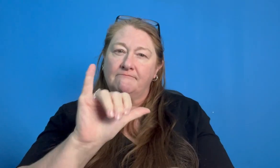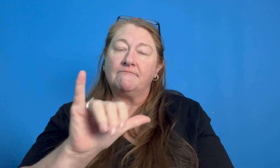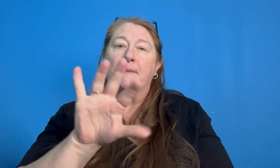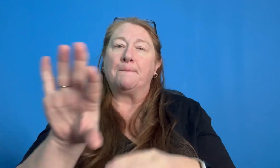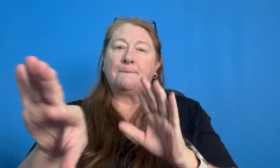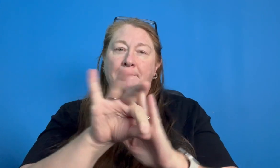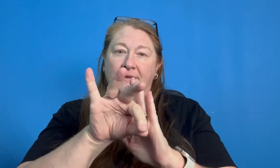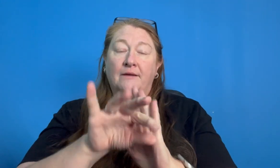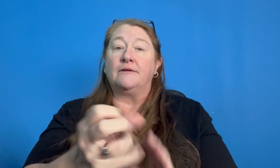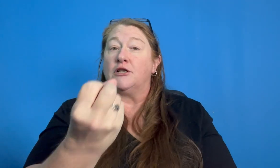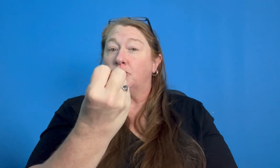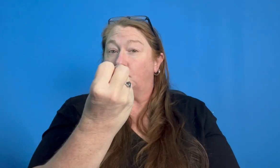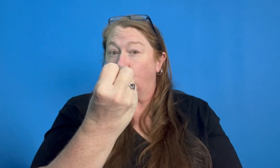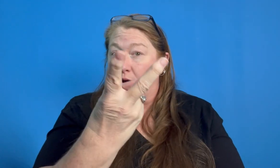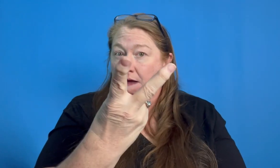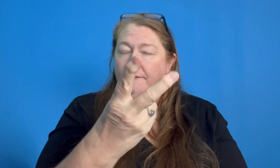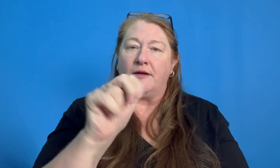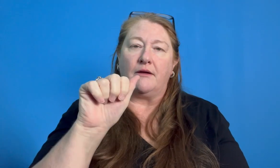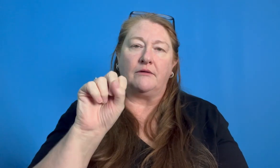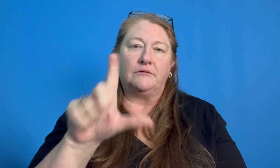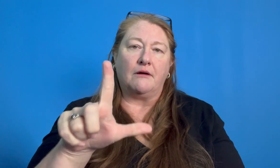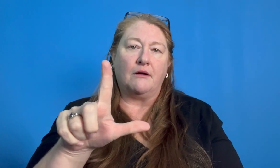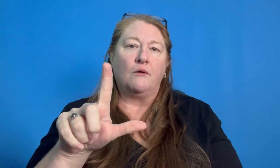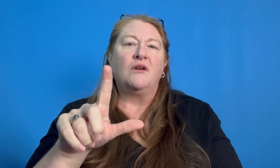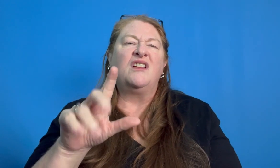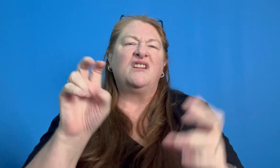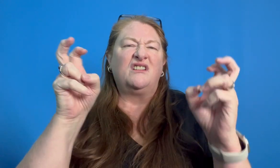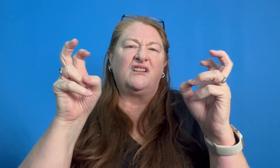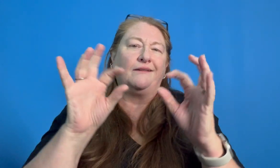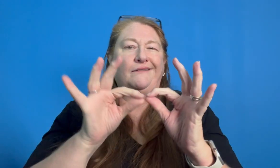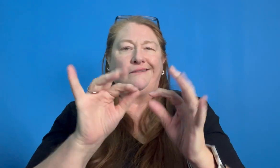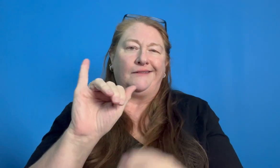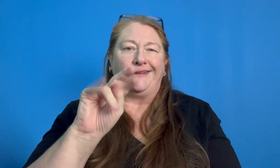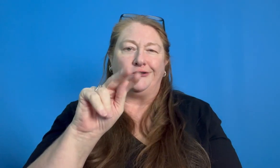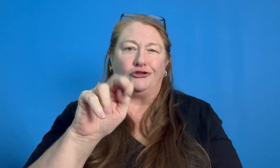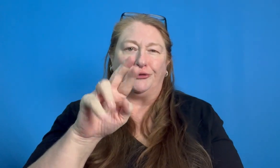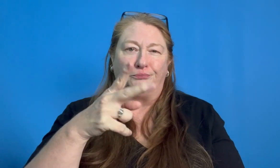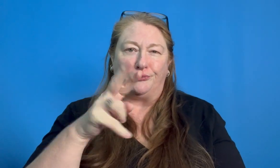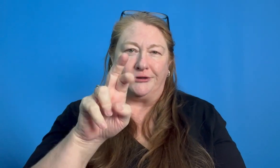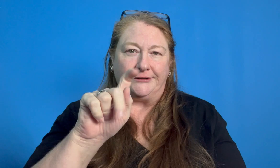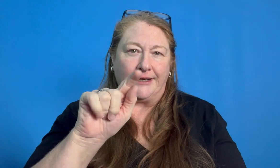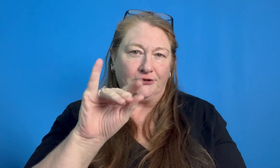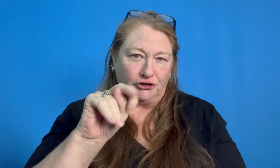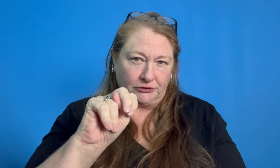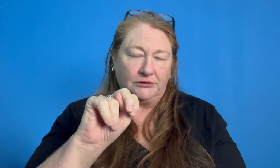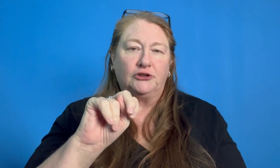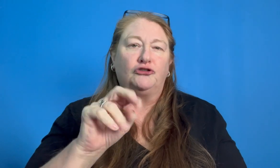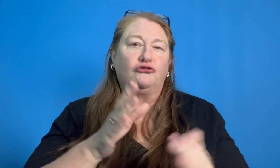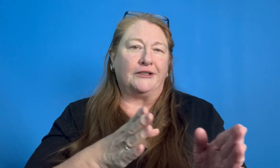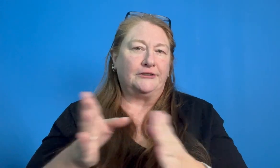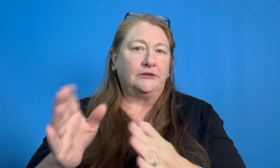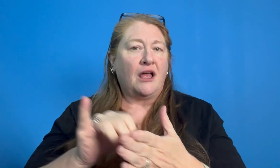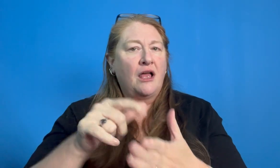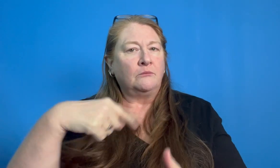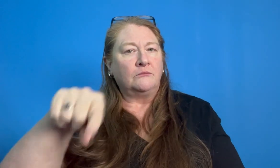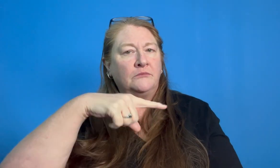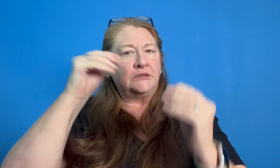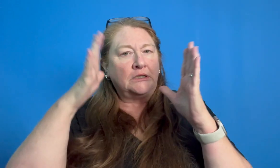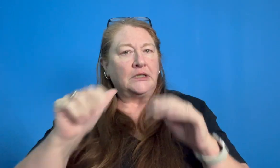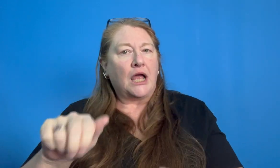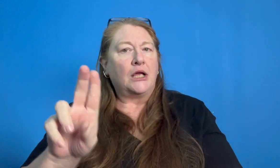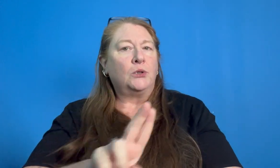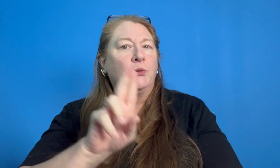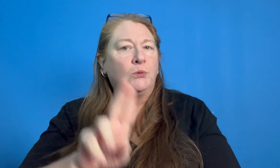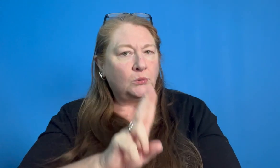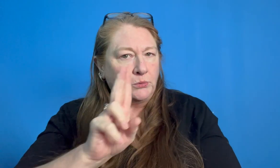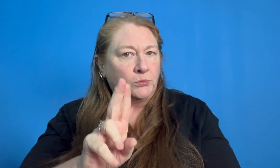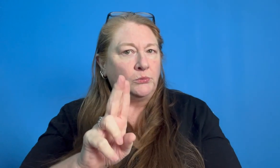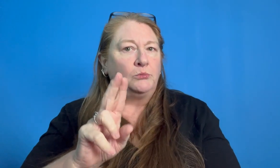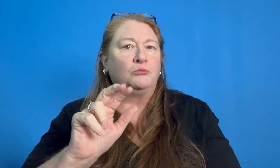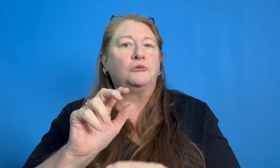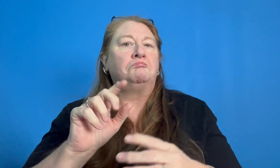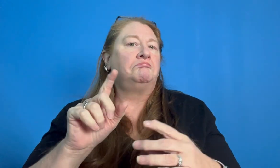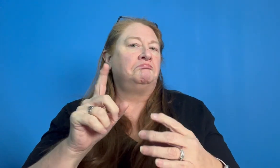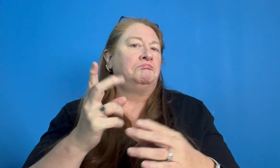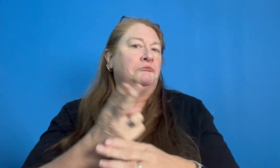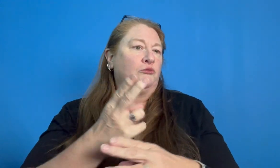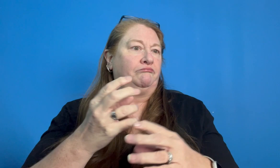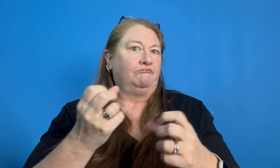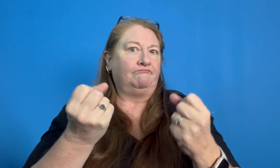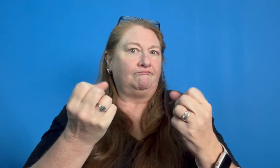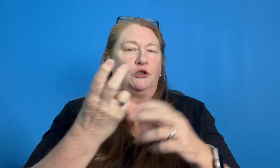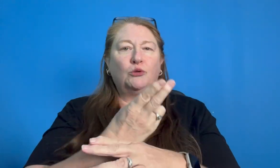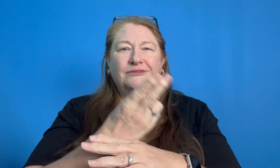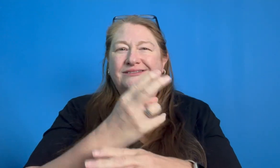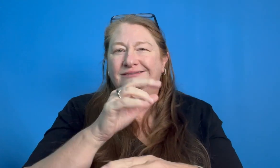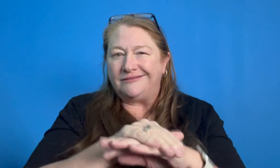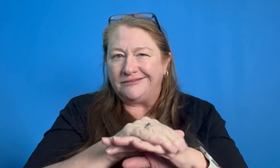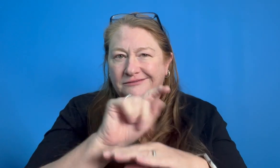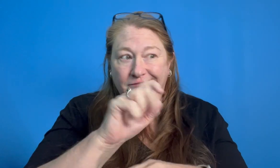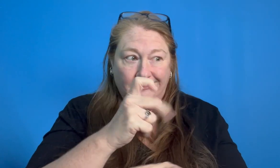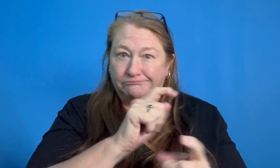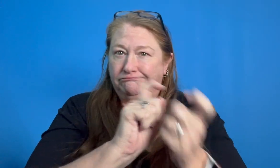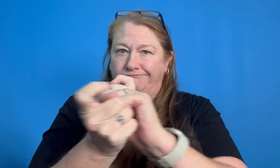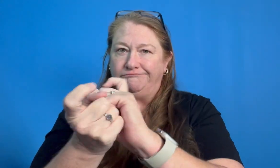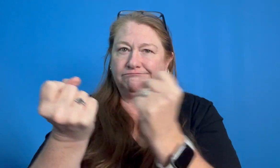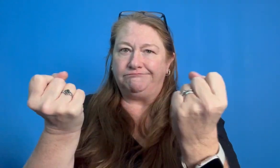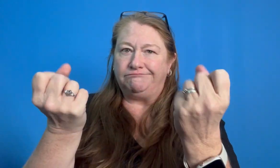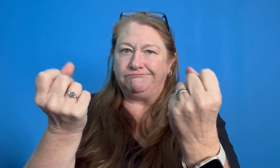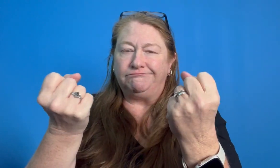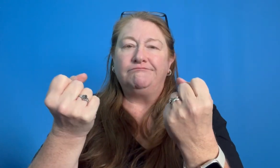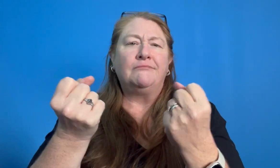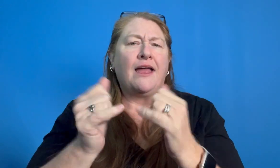and found that there are 12 ASL Interpretation Strategies that are effective.